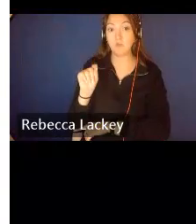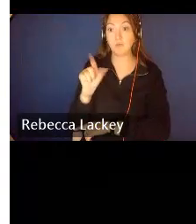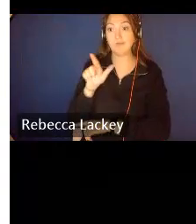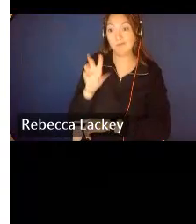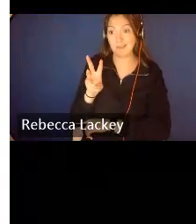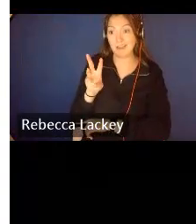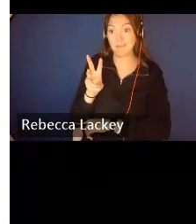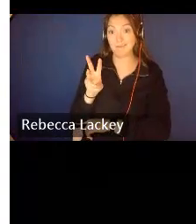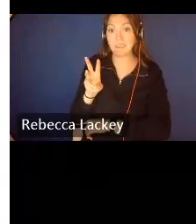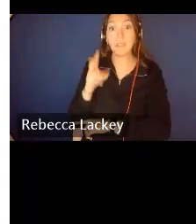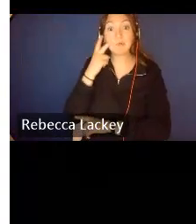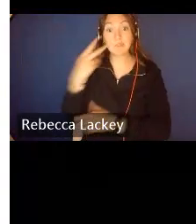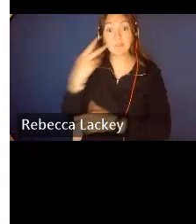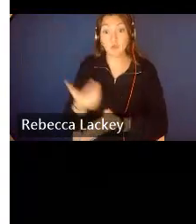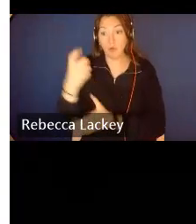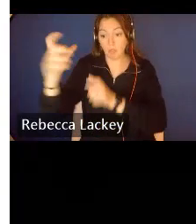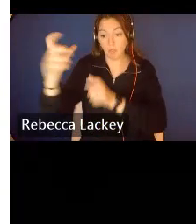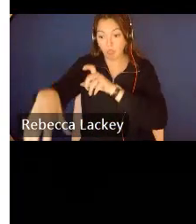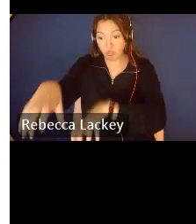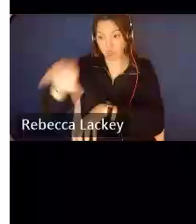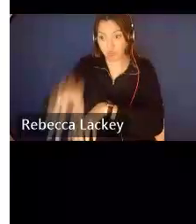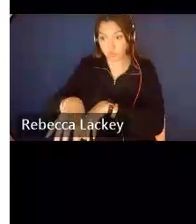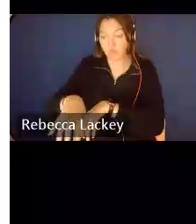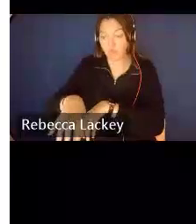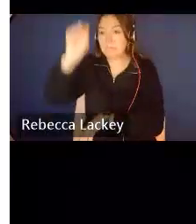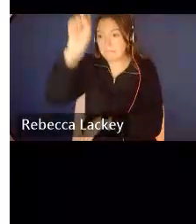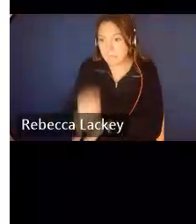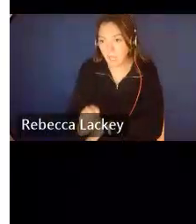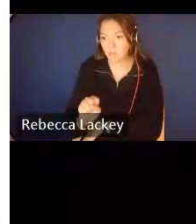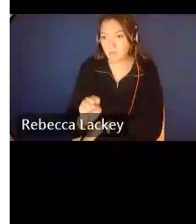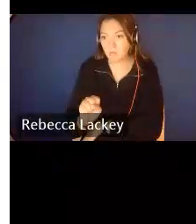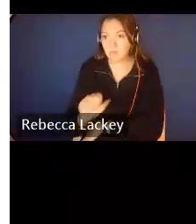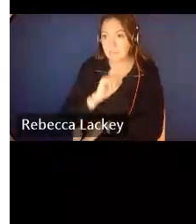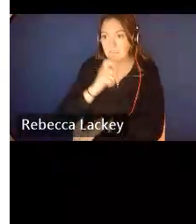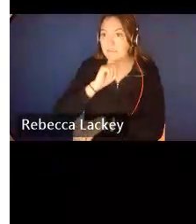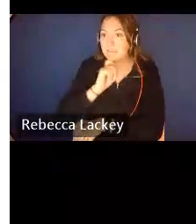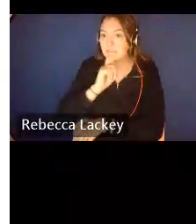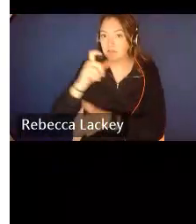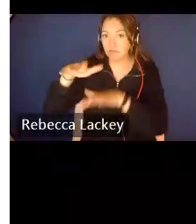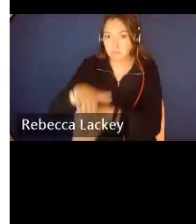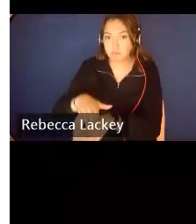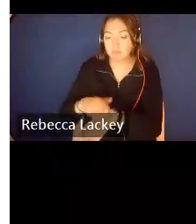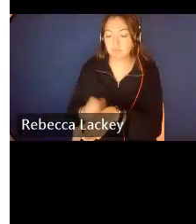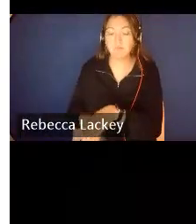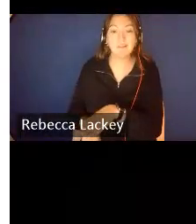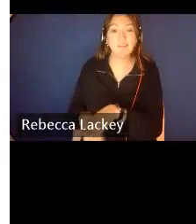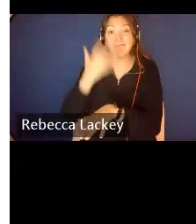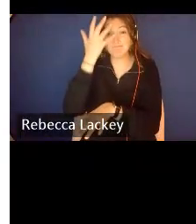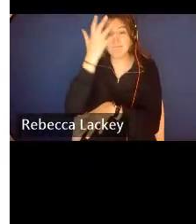You can see the new potholes just south of the steel plate. Because of the poor condition of